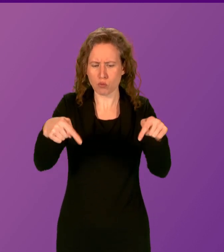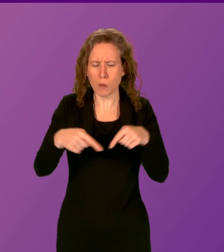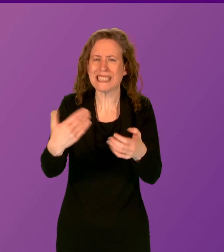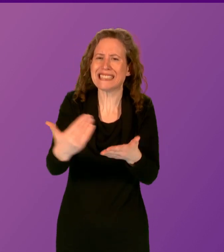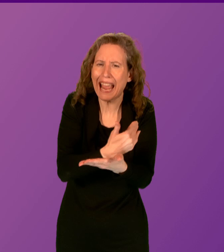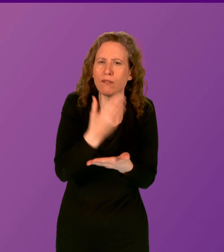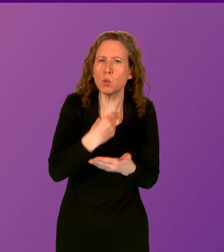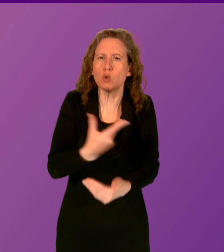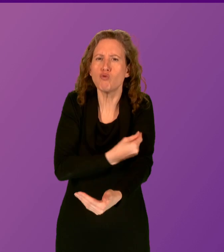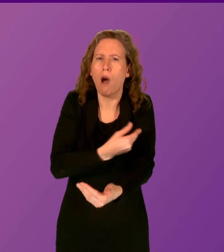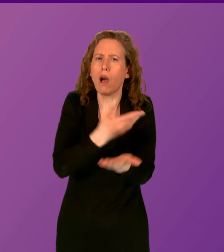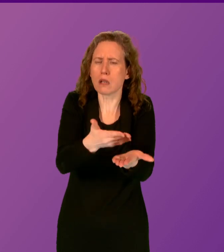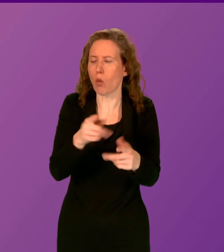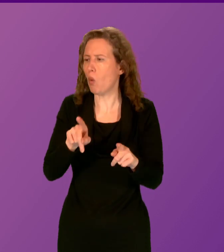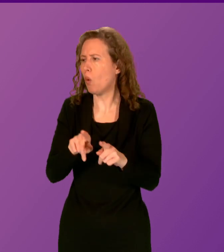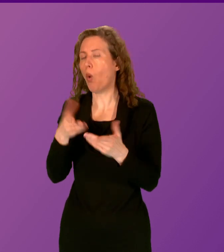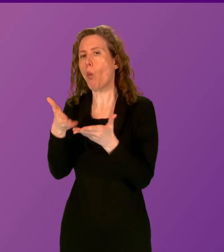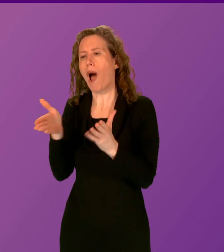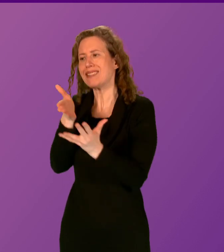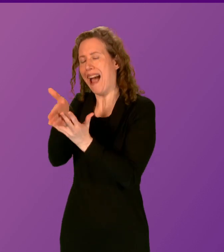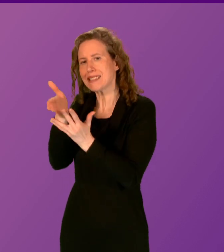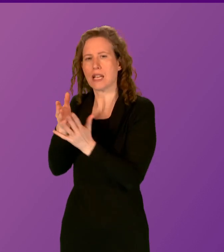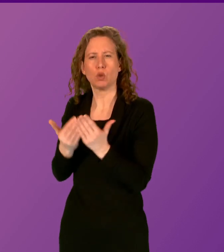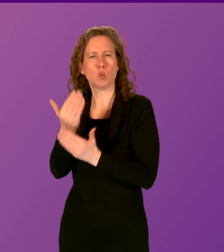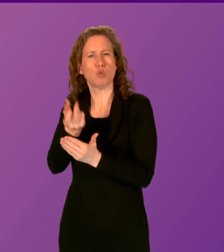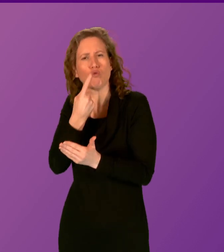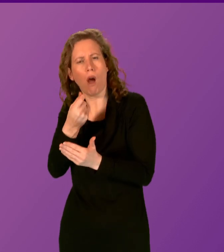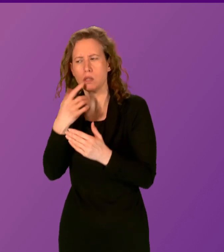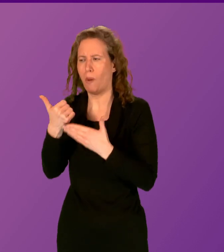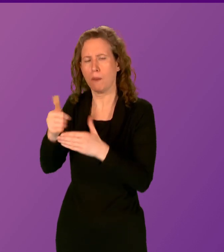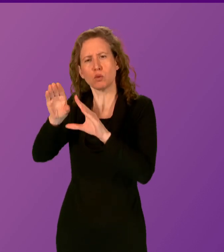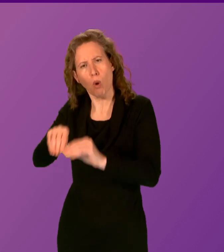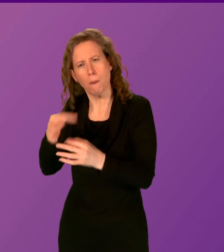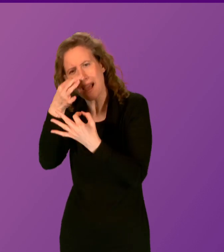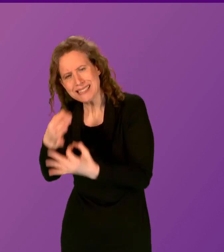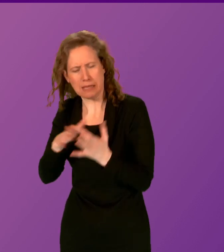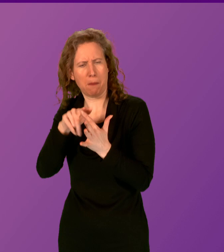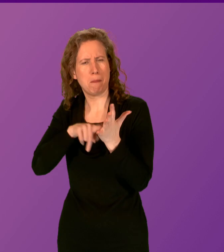We are widening access to naloxone and we are driving the medication assisted treatment standards.